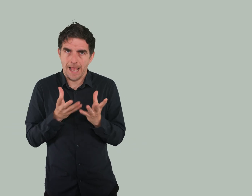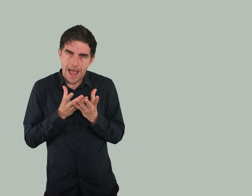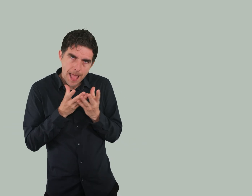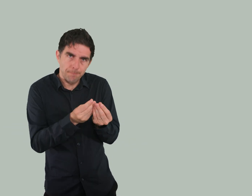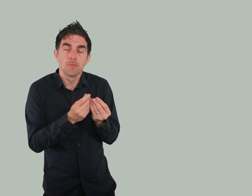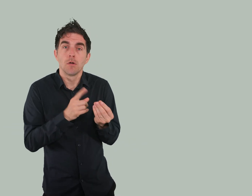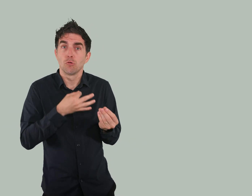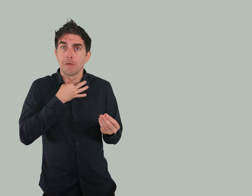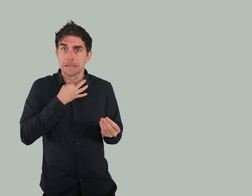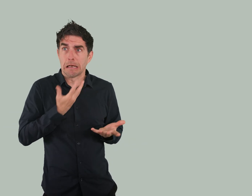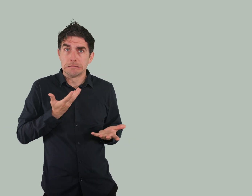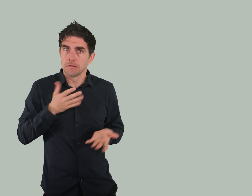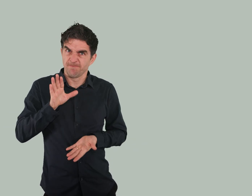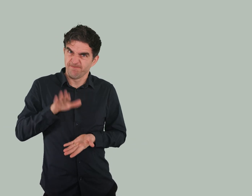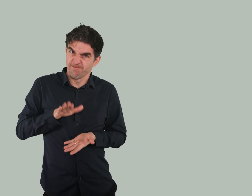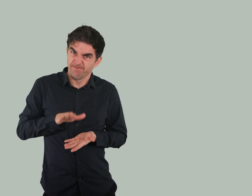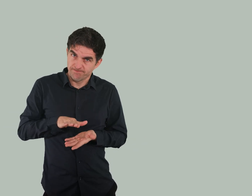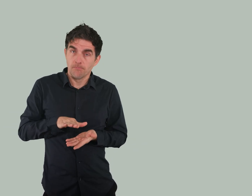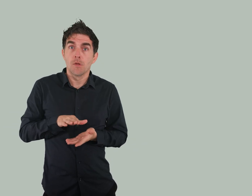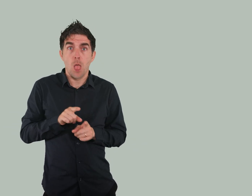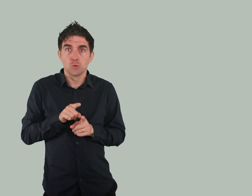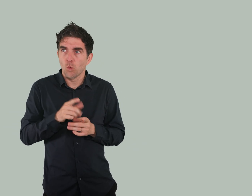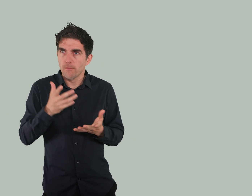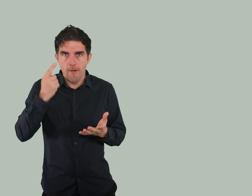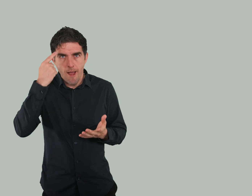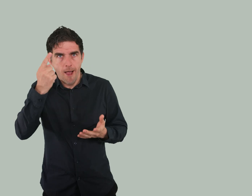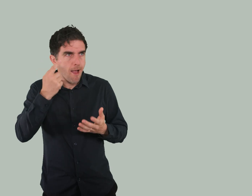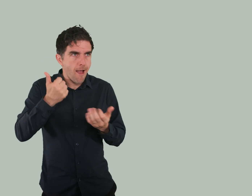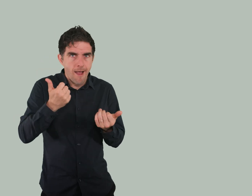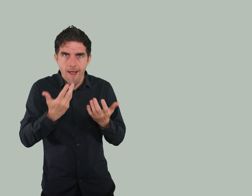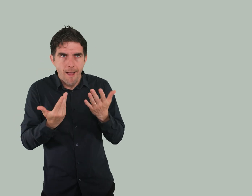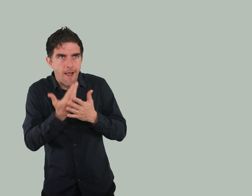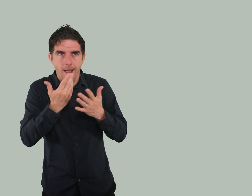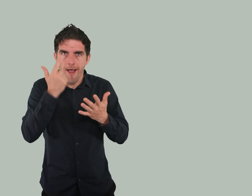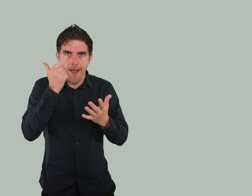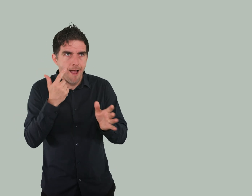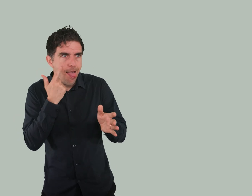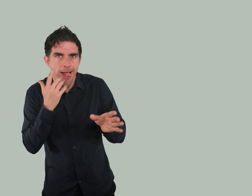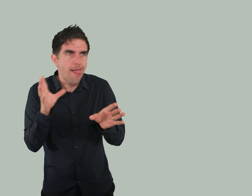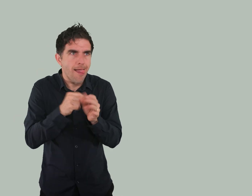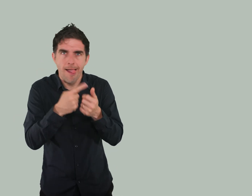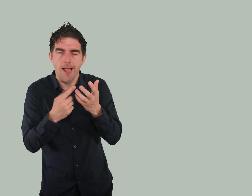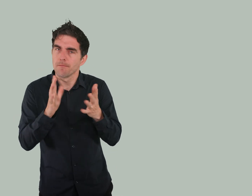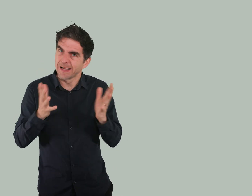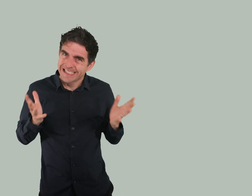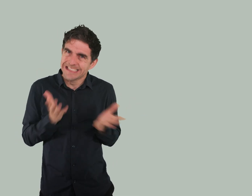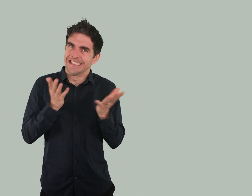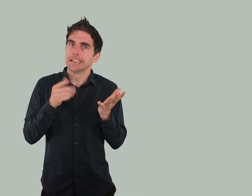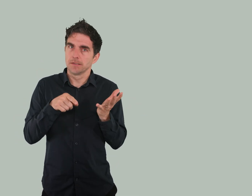it has to help minimise risks and maximise incentives.